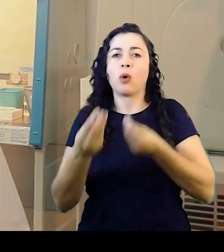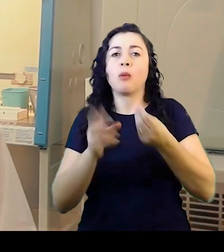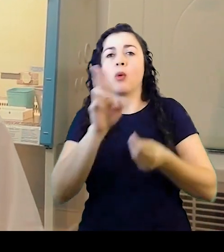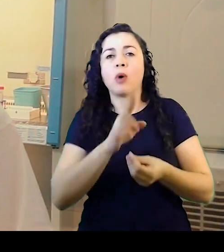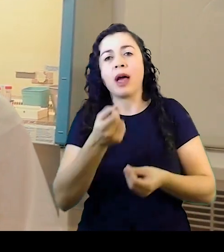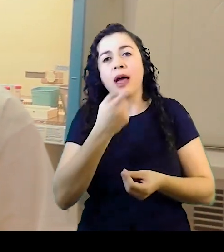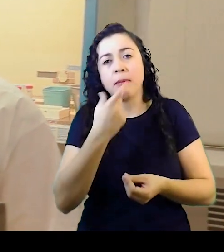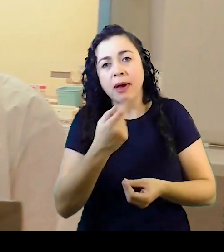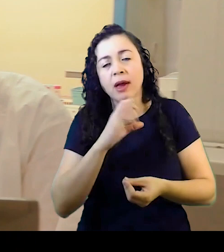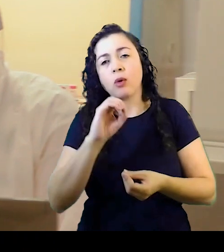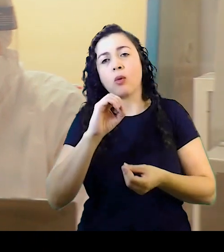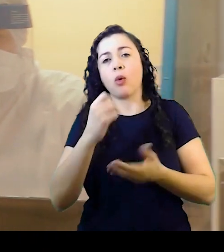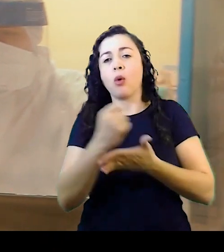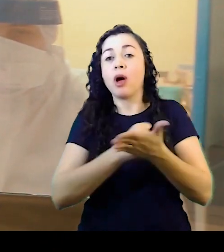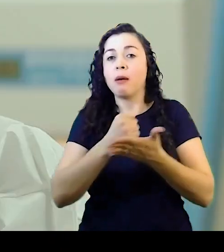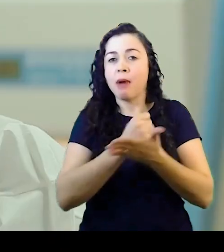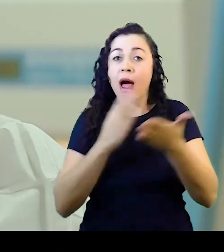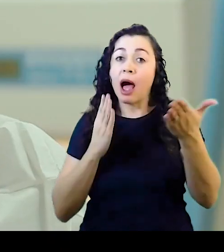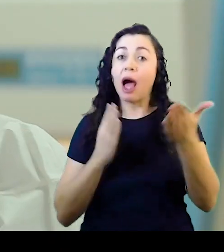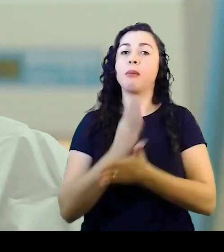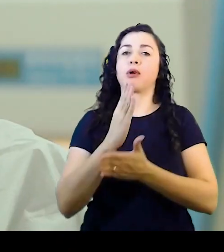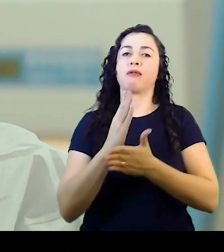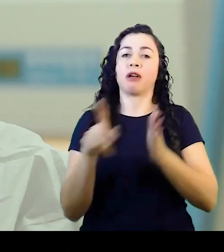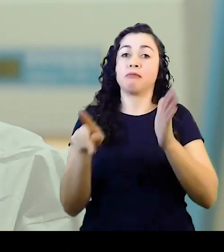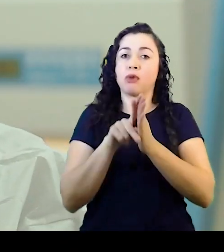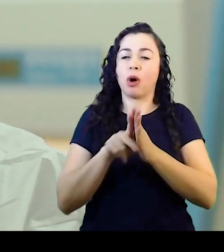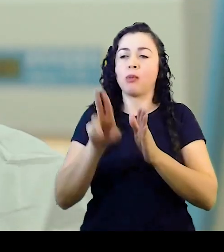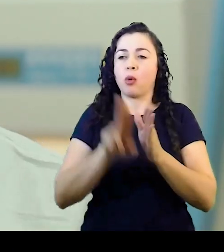or medications that have already been validated for human use.